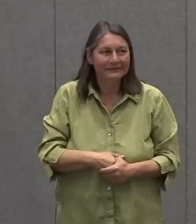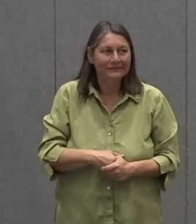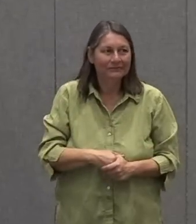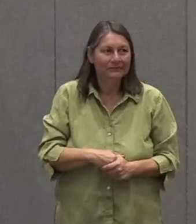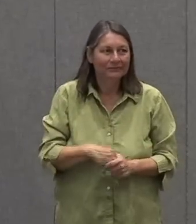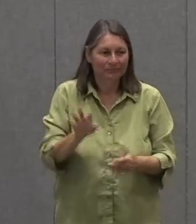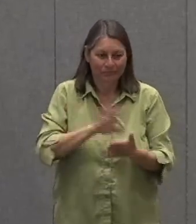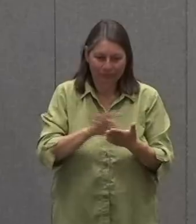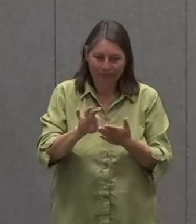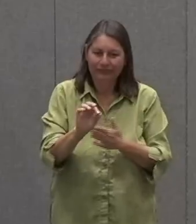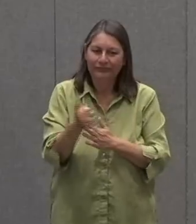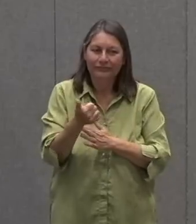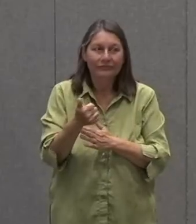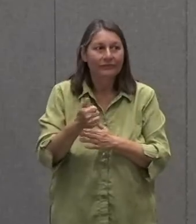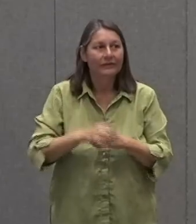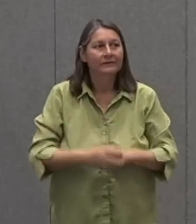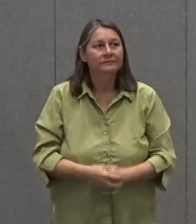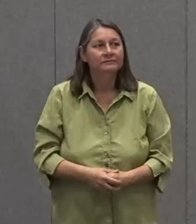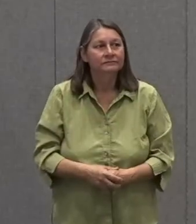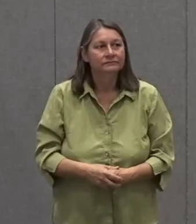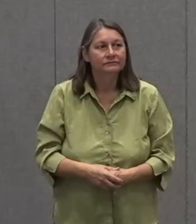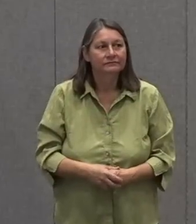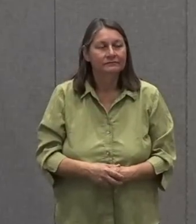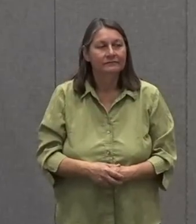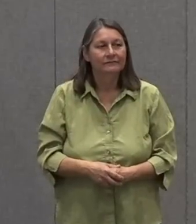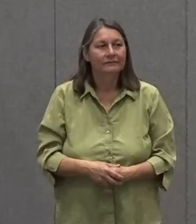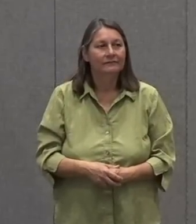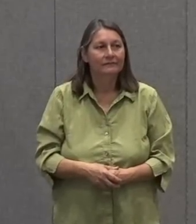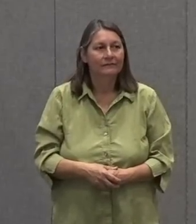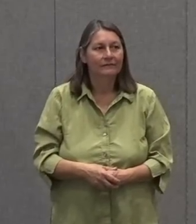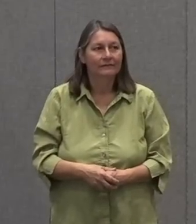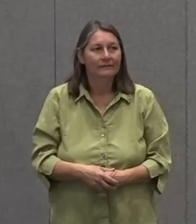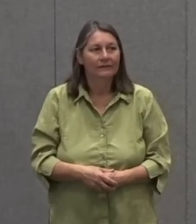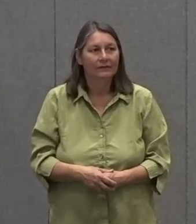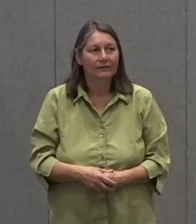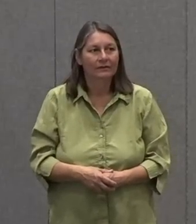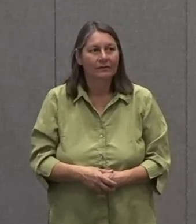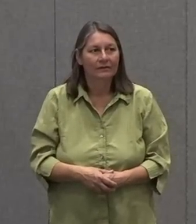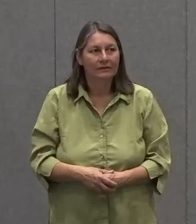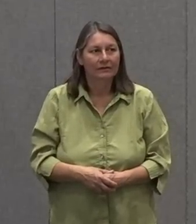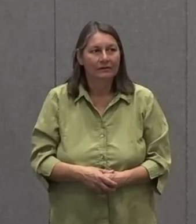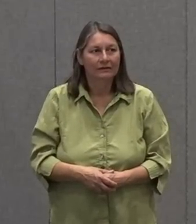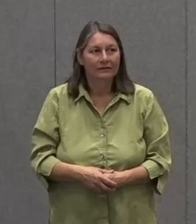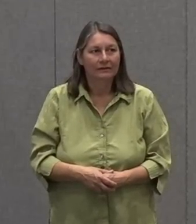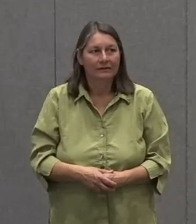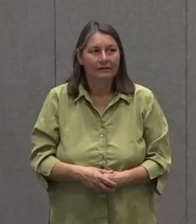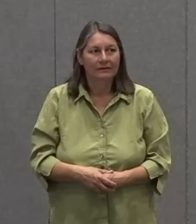Whoop, I'm trying to find a marker, there we go. We can count to 10 by ones, right?